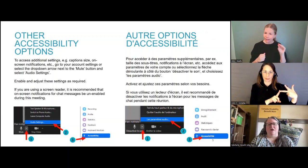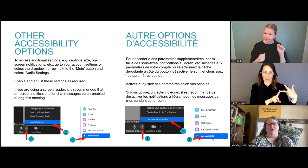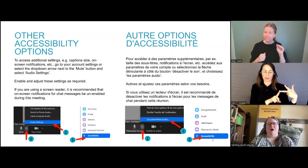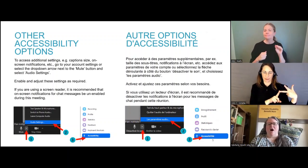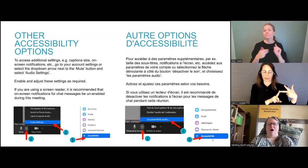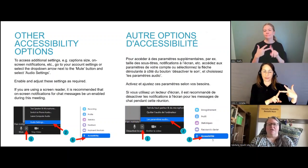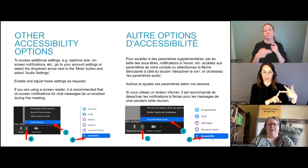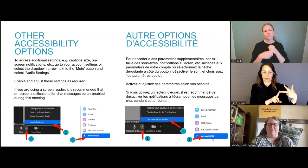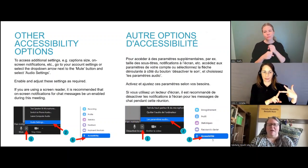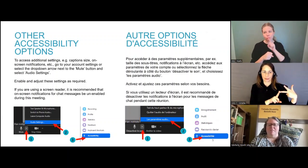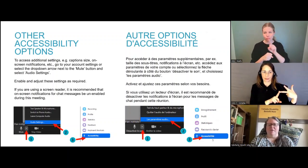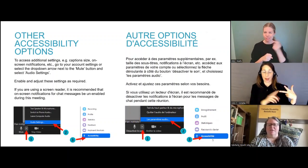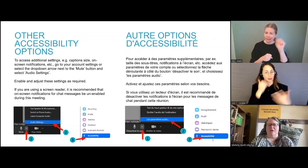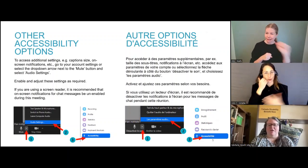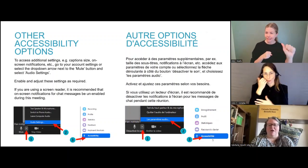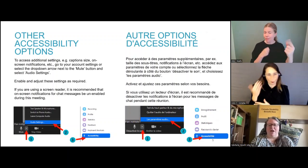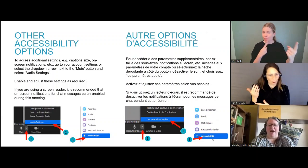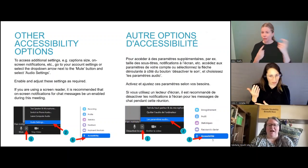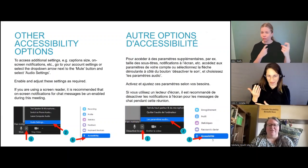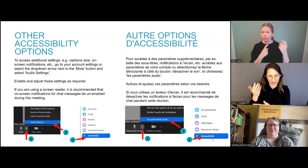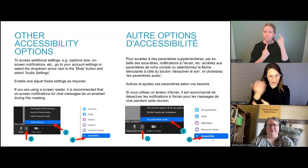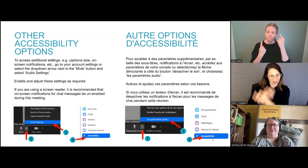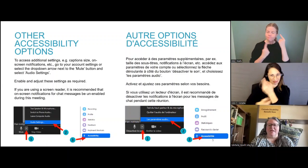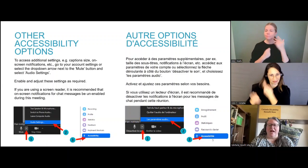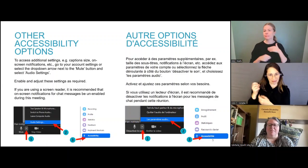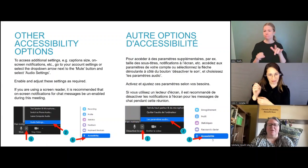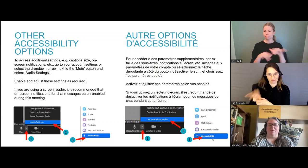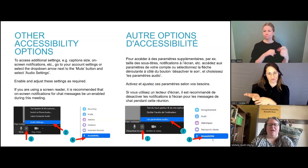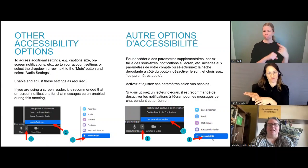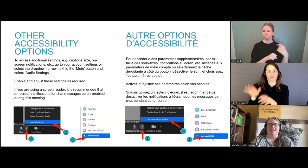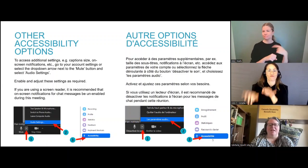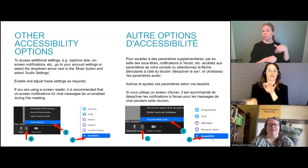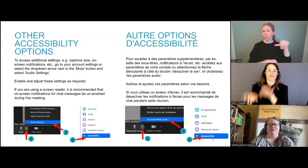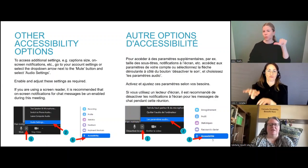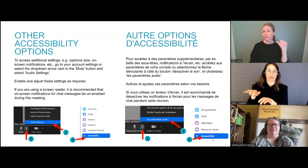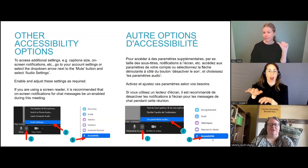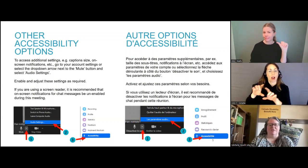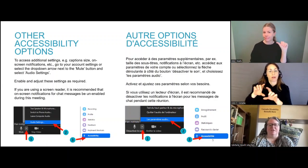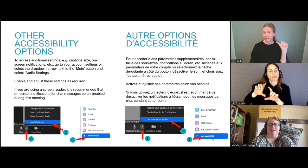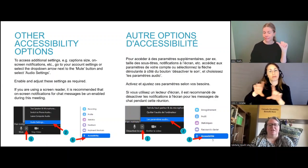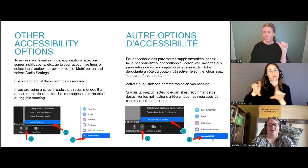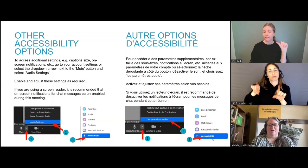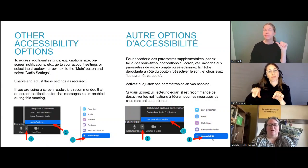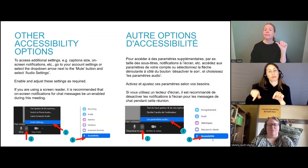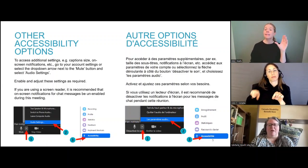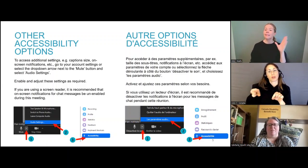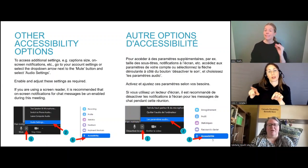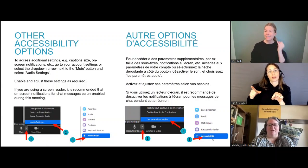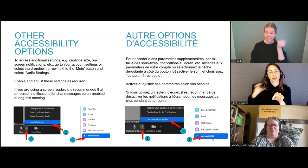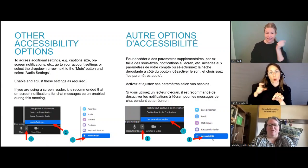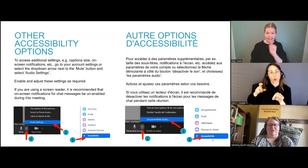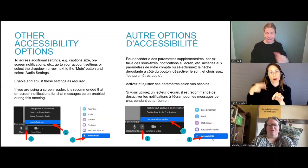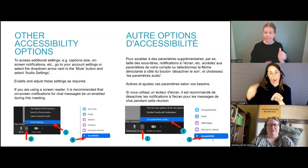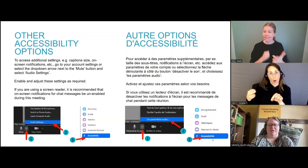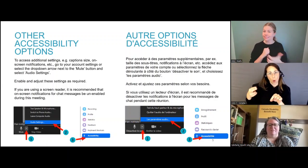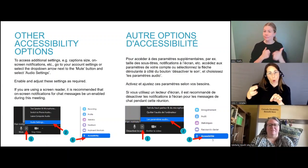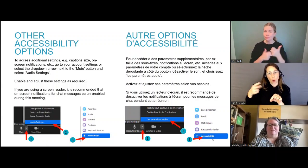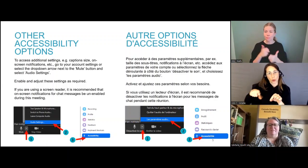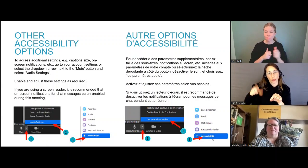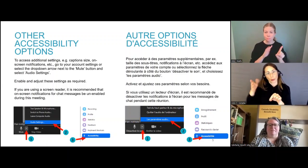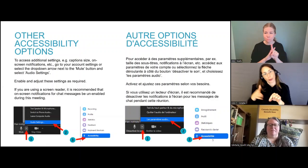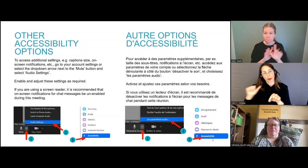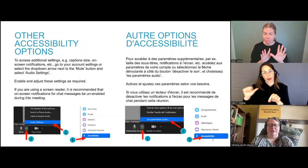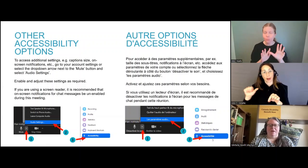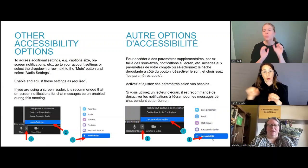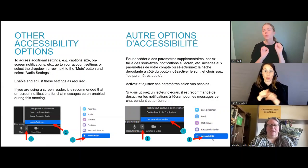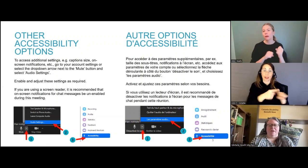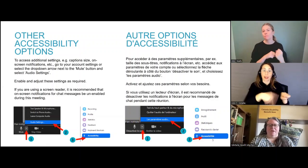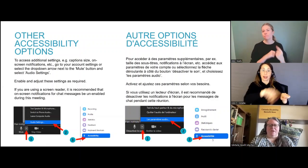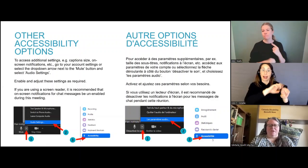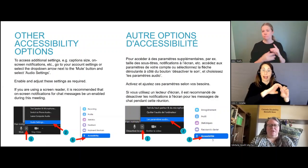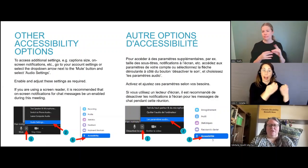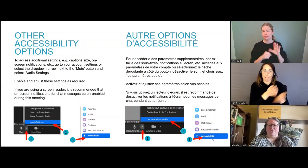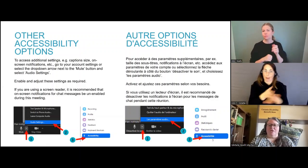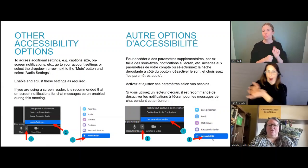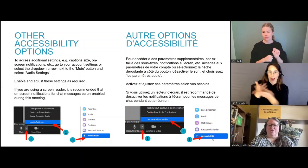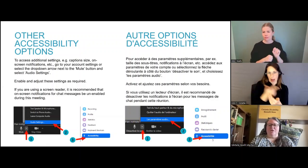OUR TEAM MEMBERS ARE ON HAND TO HELP YOU WITH ANY TECHNICAL DIFFICULTIES YOU MAY BE EXPERIENCING.